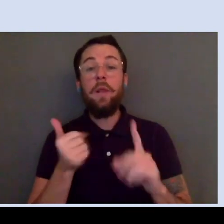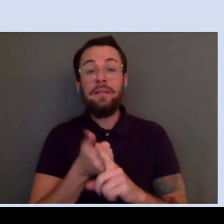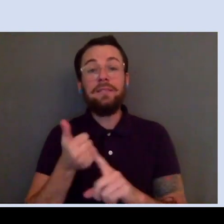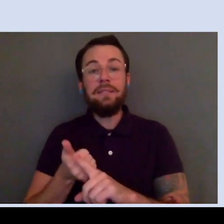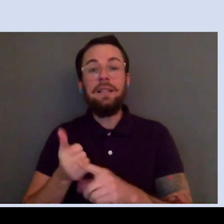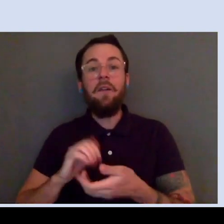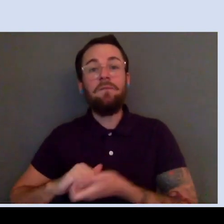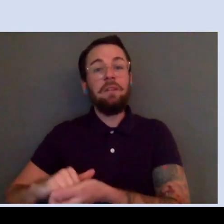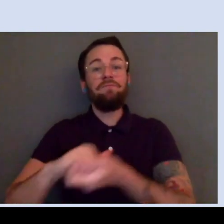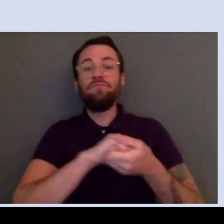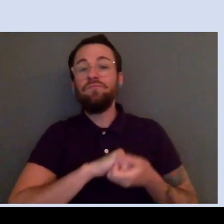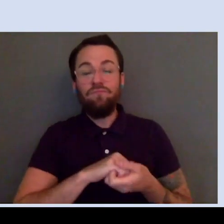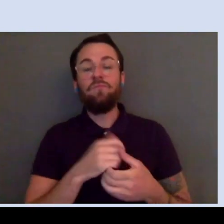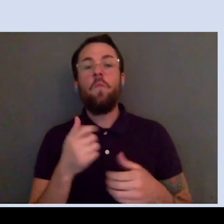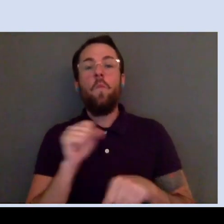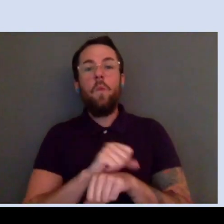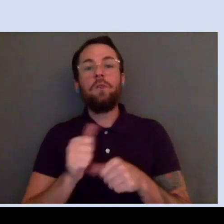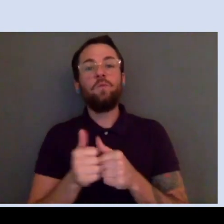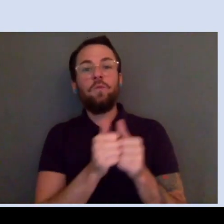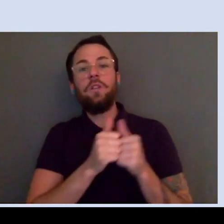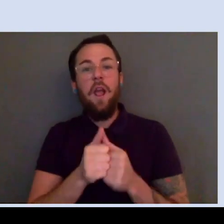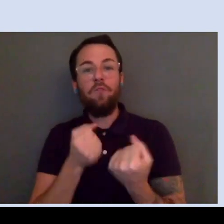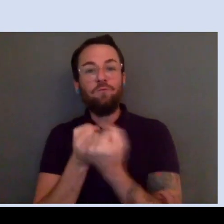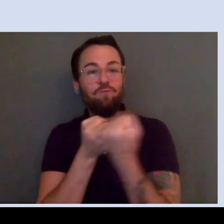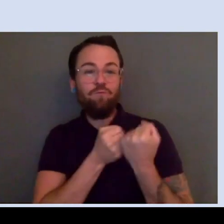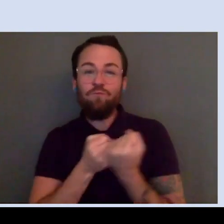We want to see their community engagement.